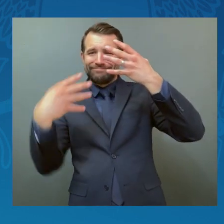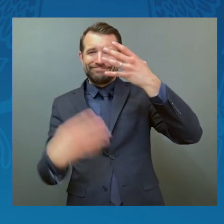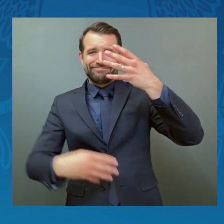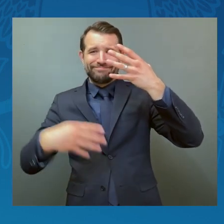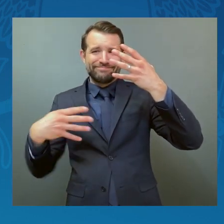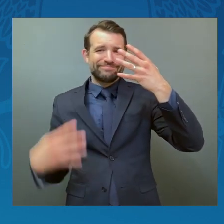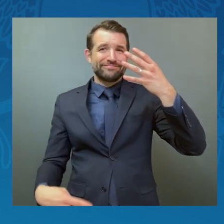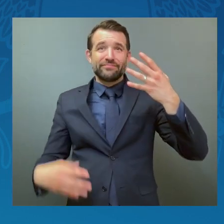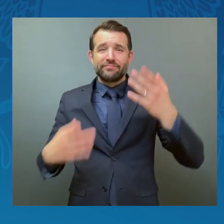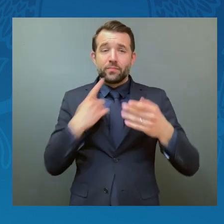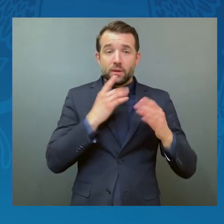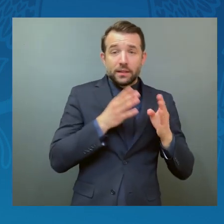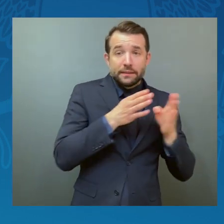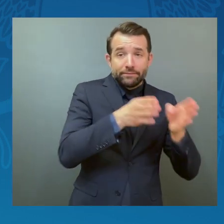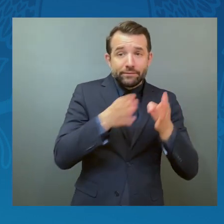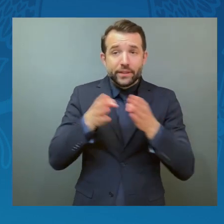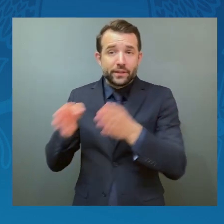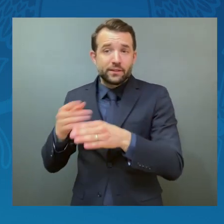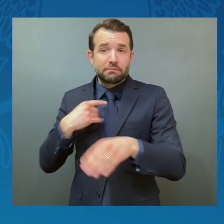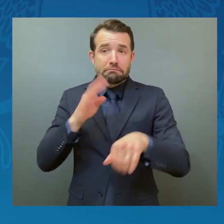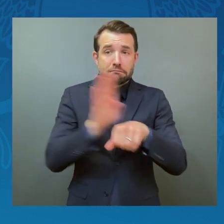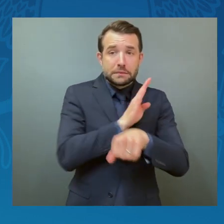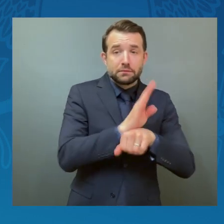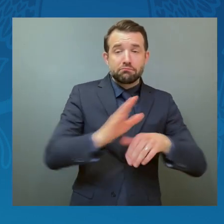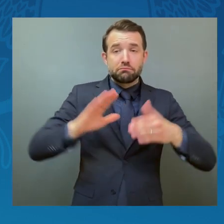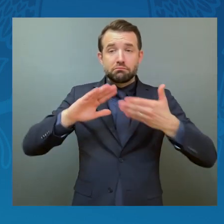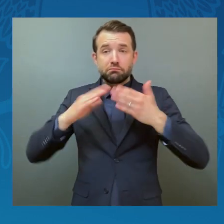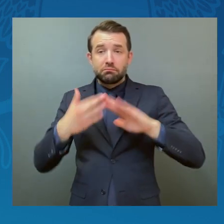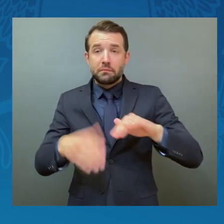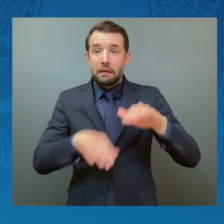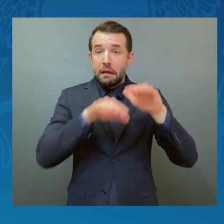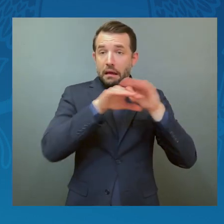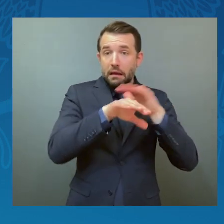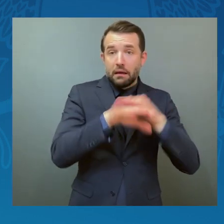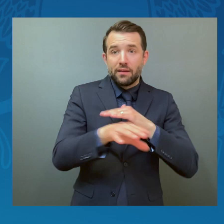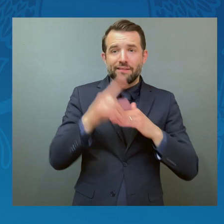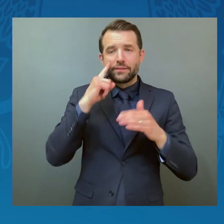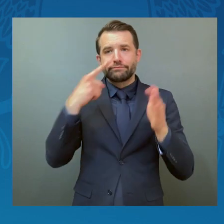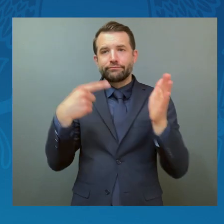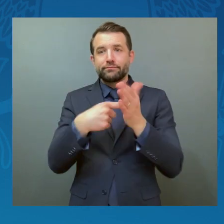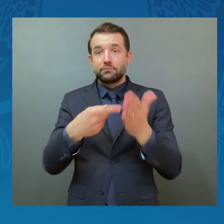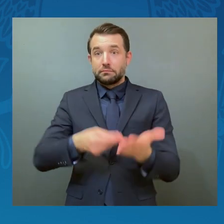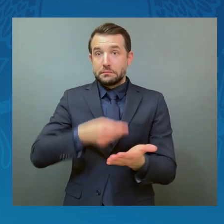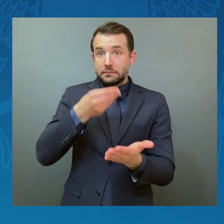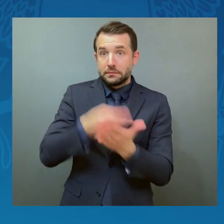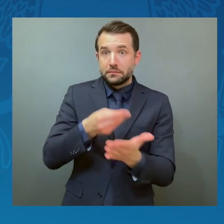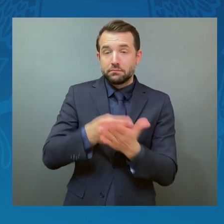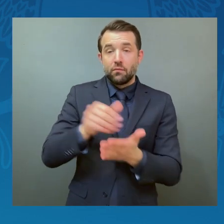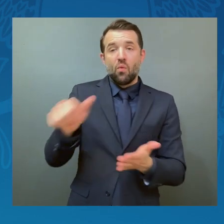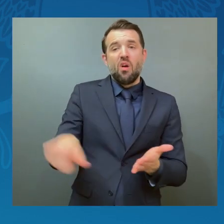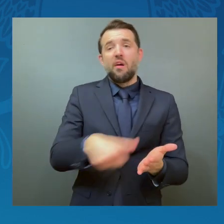with access to affordable financing and other supports for essential infrastructure, water,